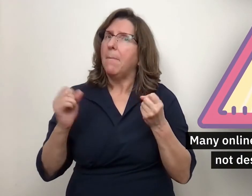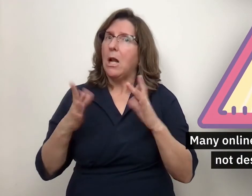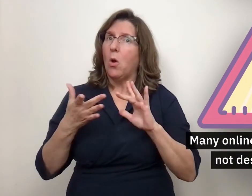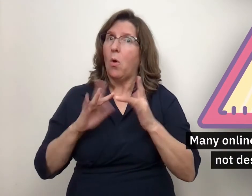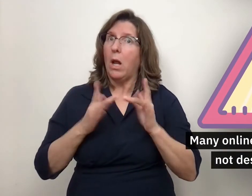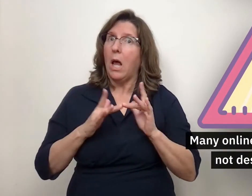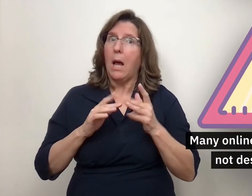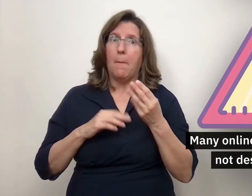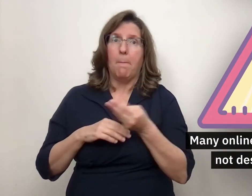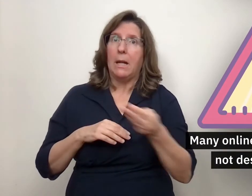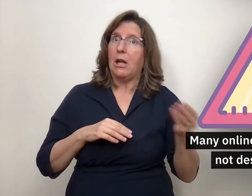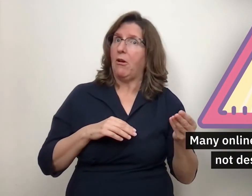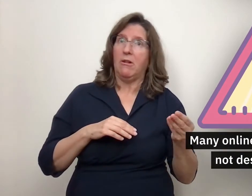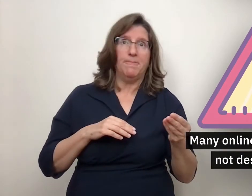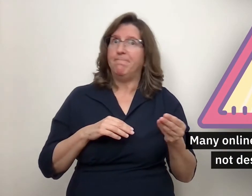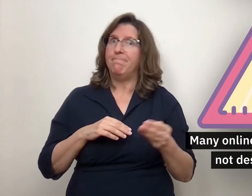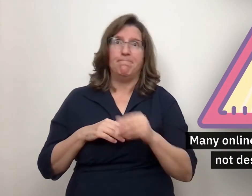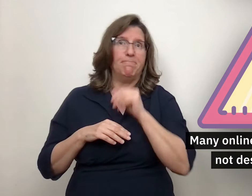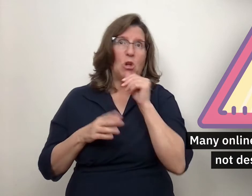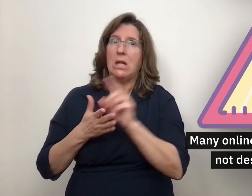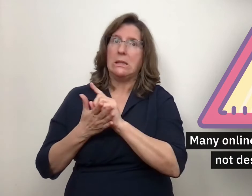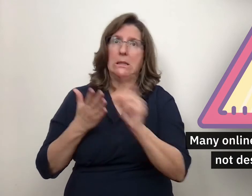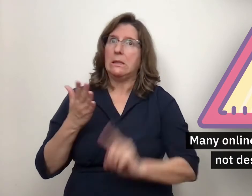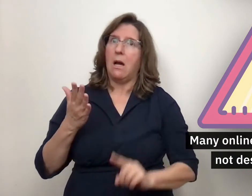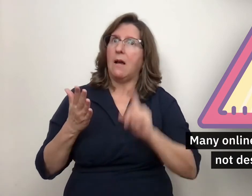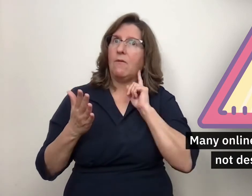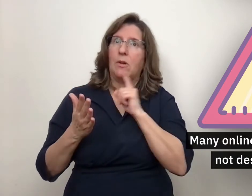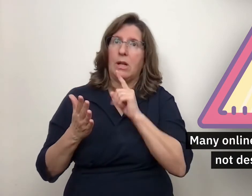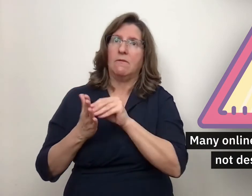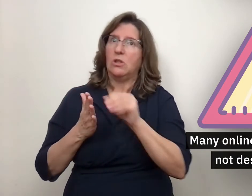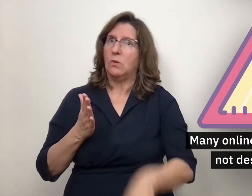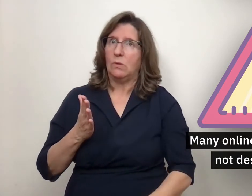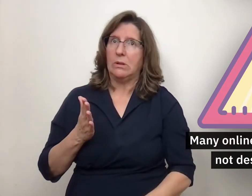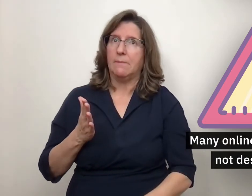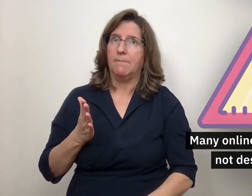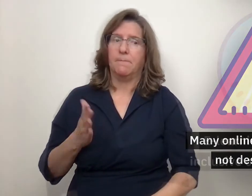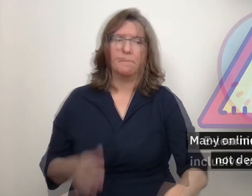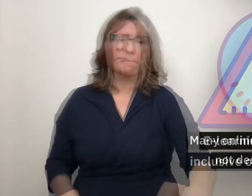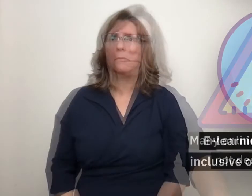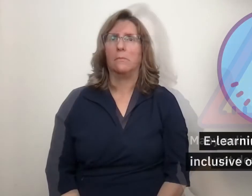Many online materials are not designed for deaf learners.